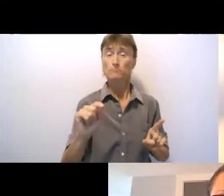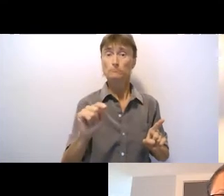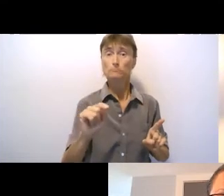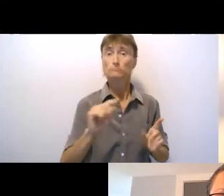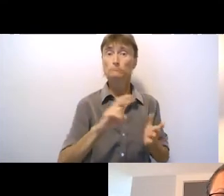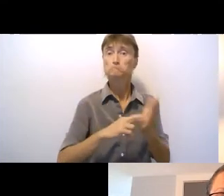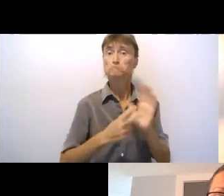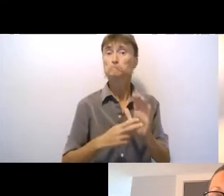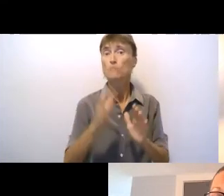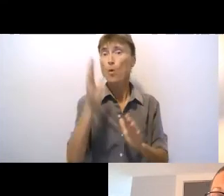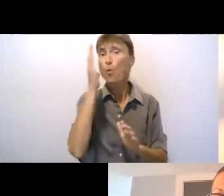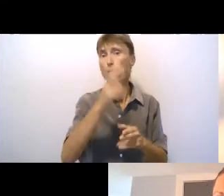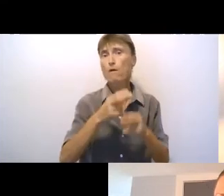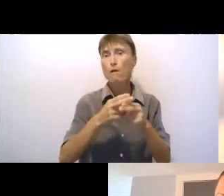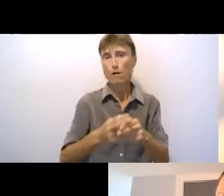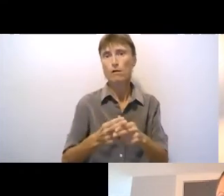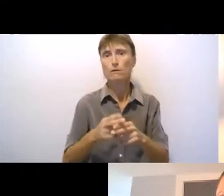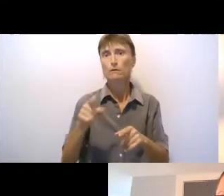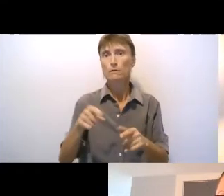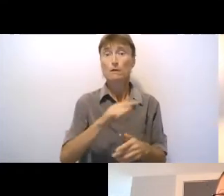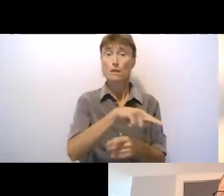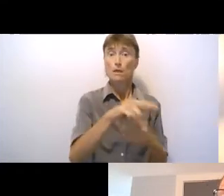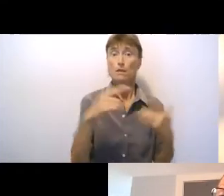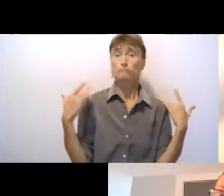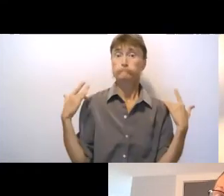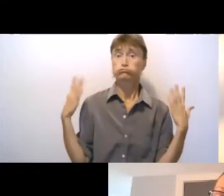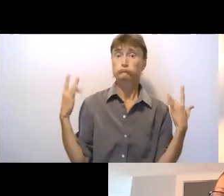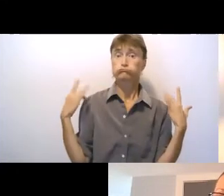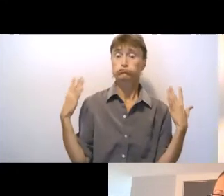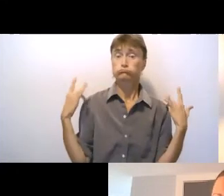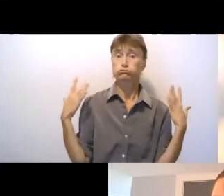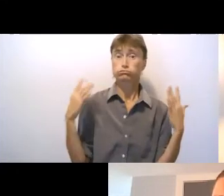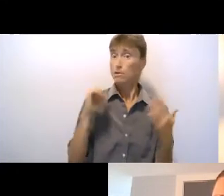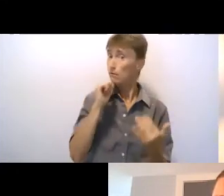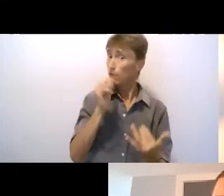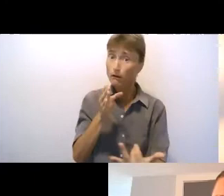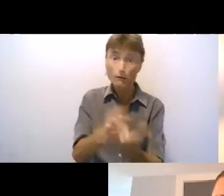effect if they remain passive. However if others exhibited active reactions,